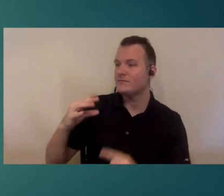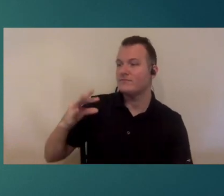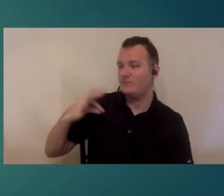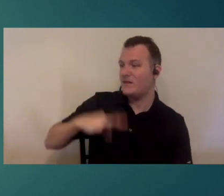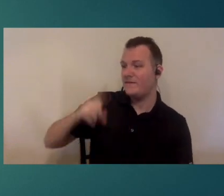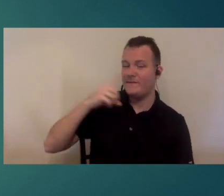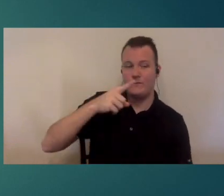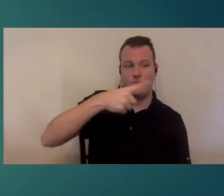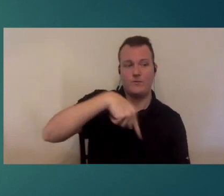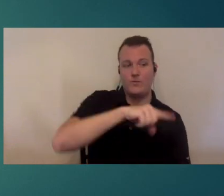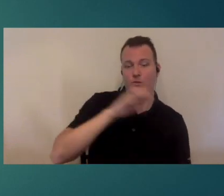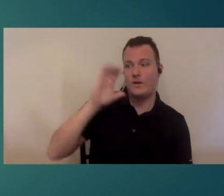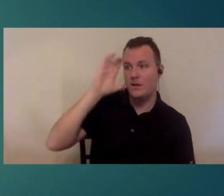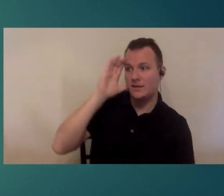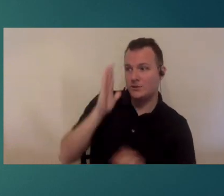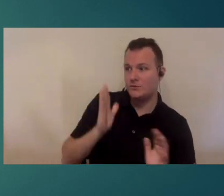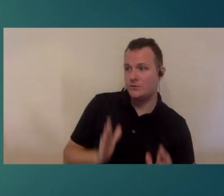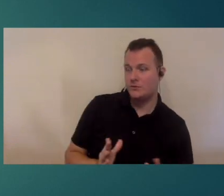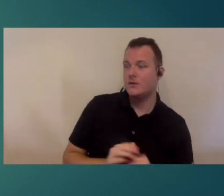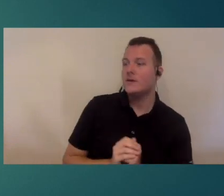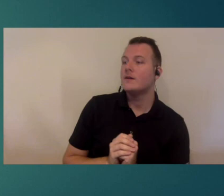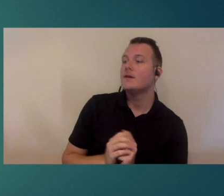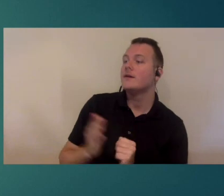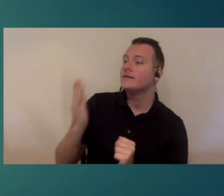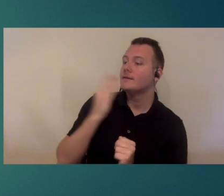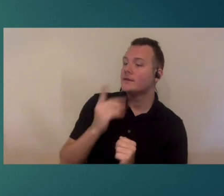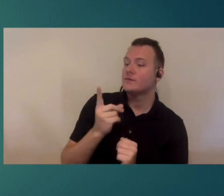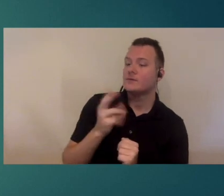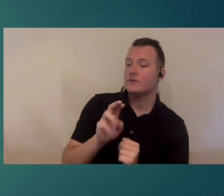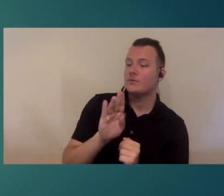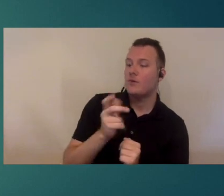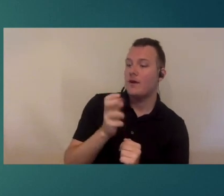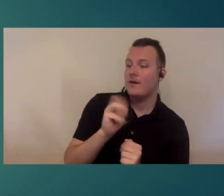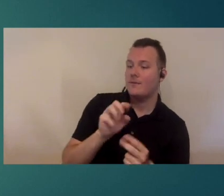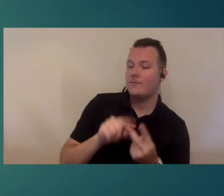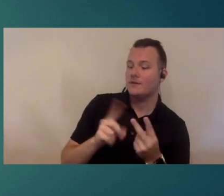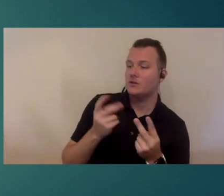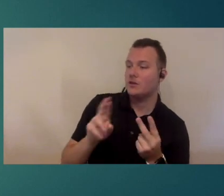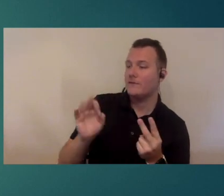the listeners. So I'd really like to thank you, Dr. Branham, Dr. Megann Faivre,